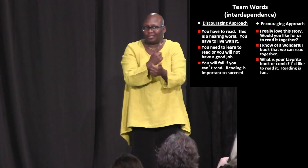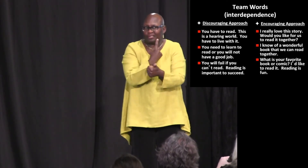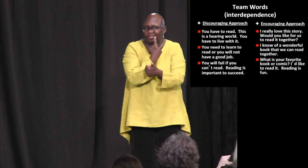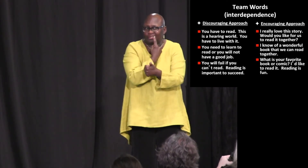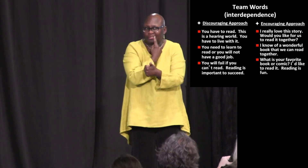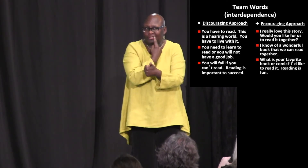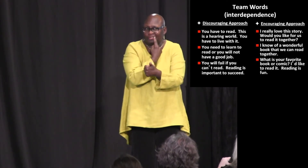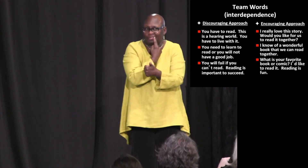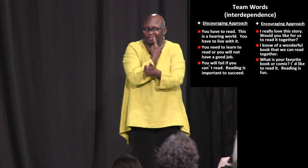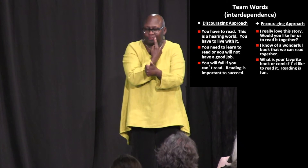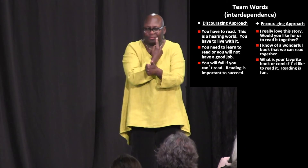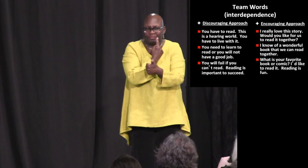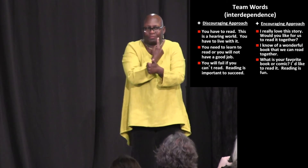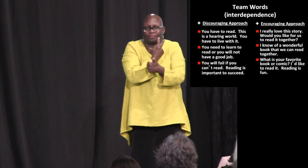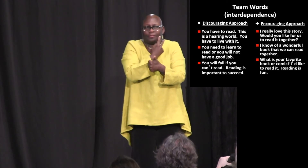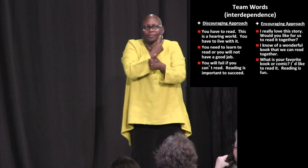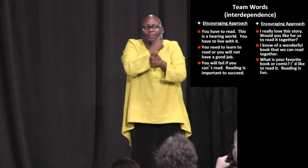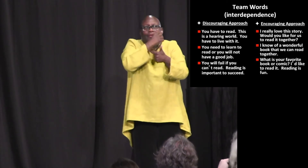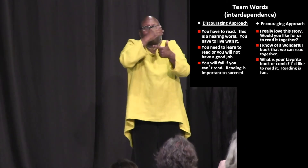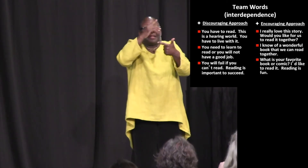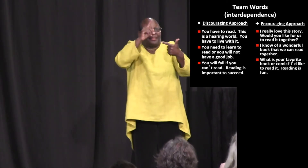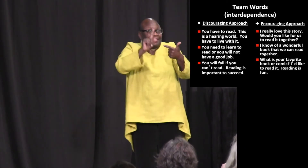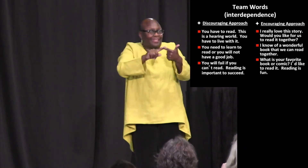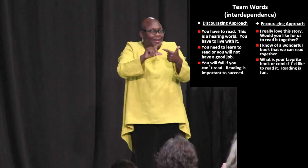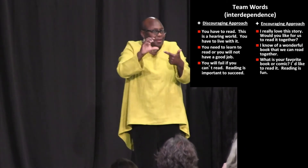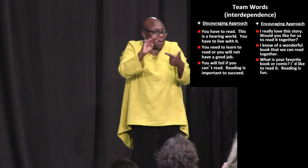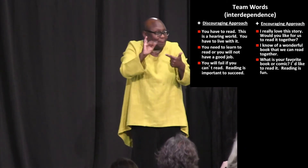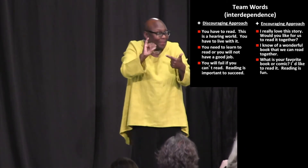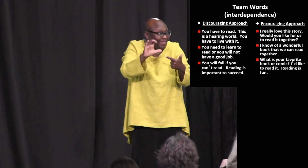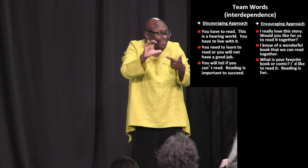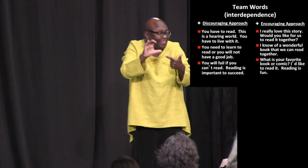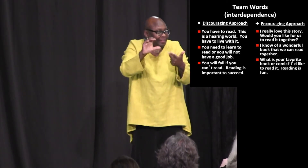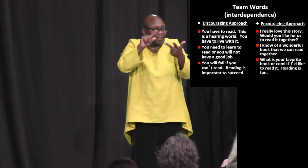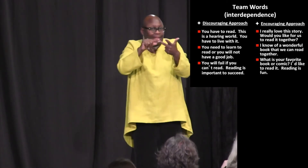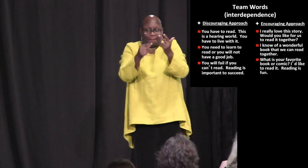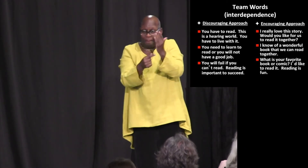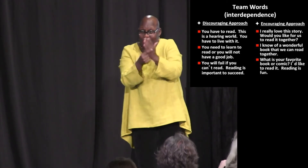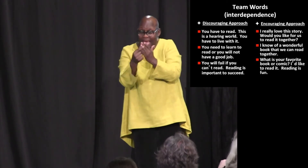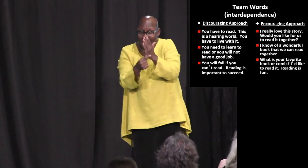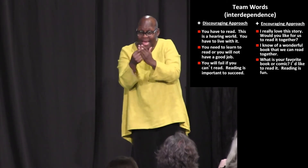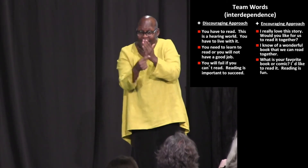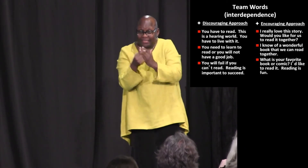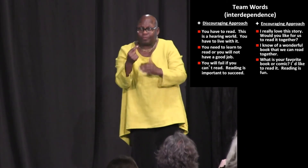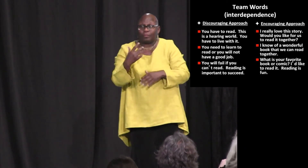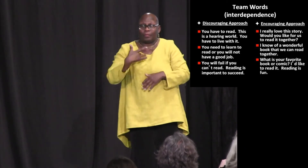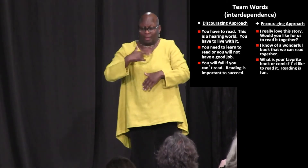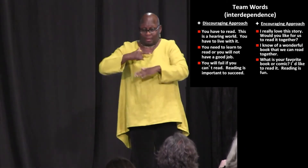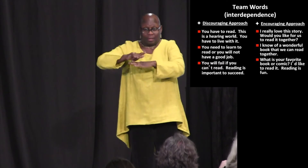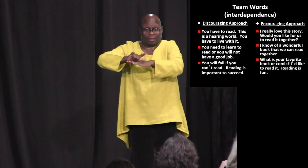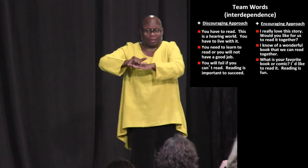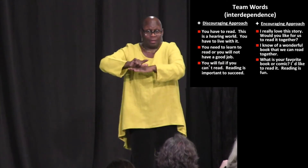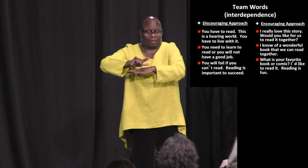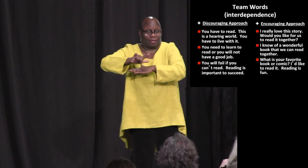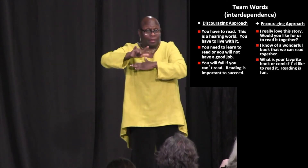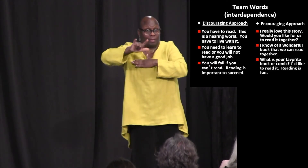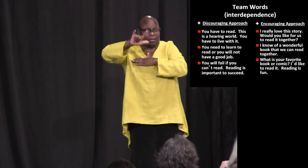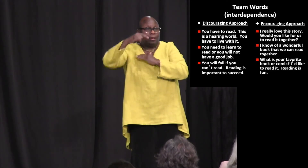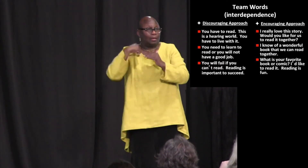If you open it up, there's a comic book in there still.